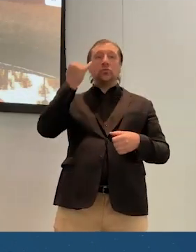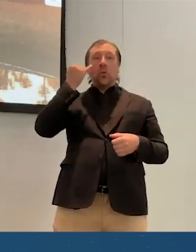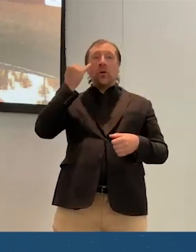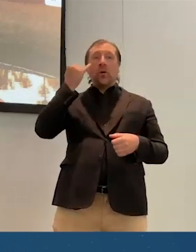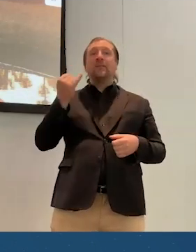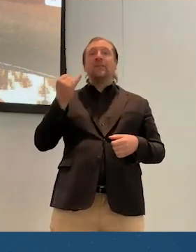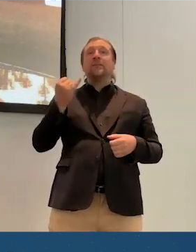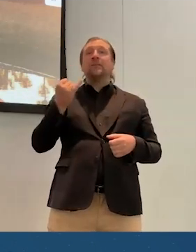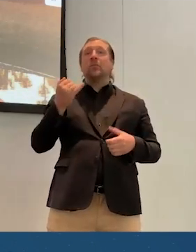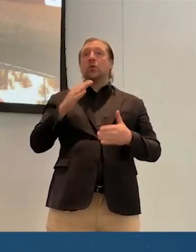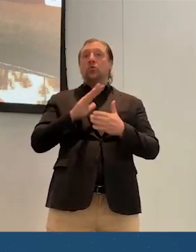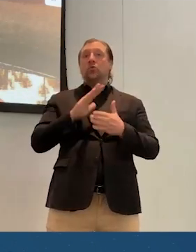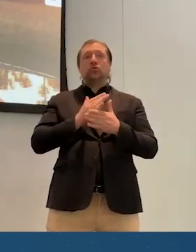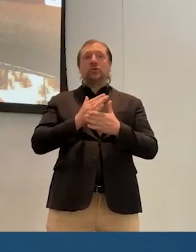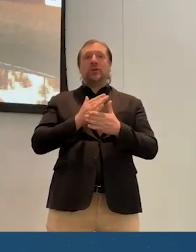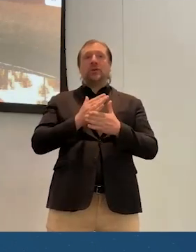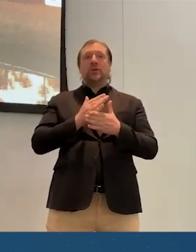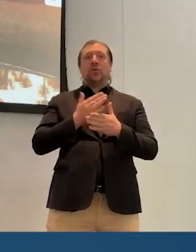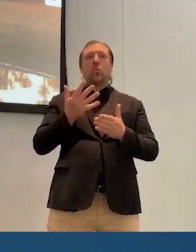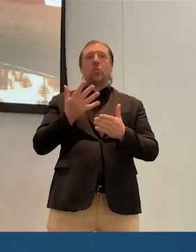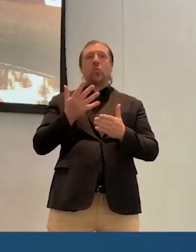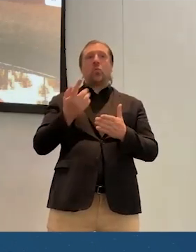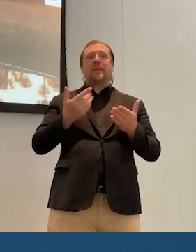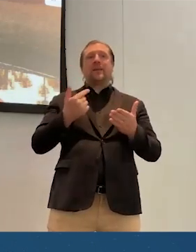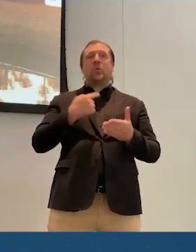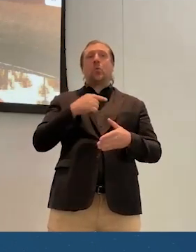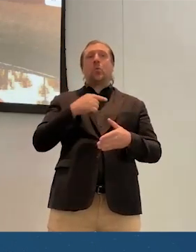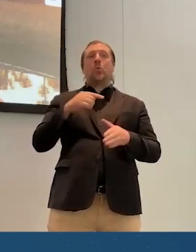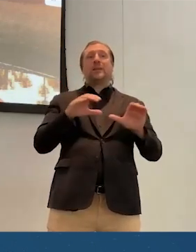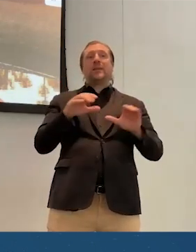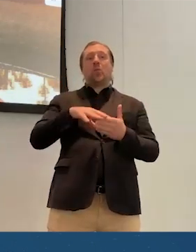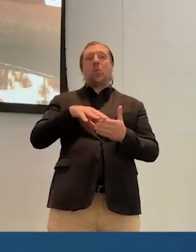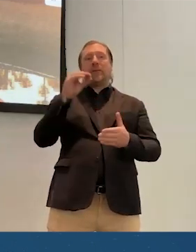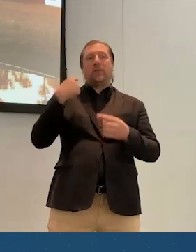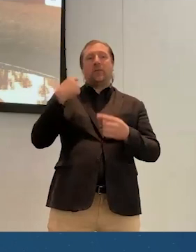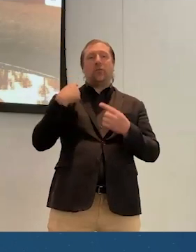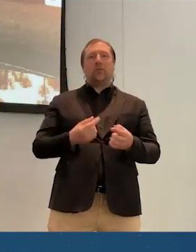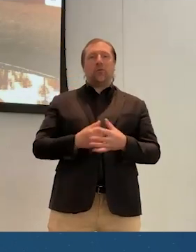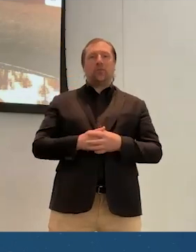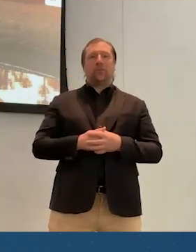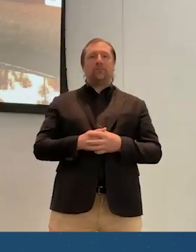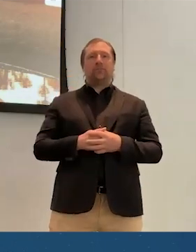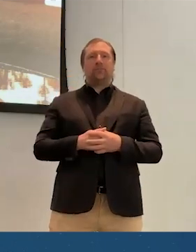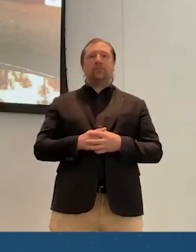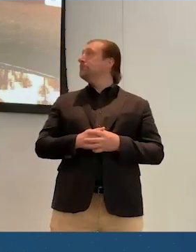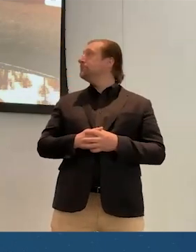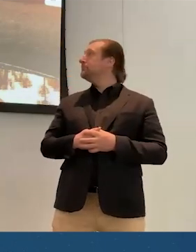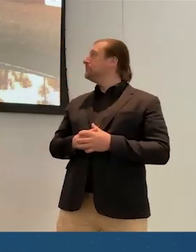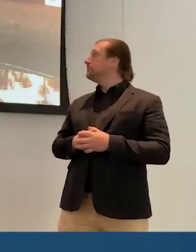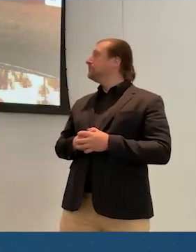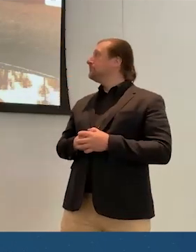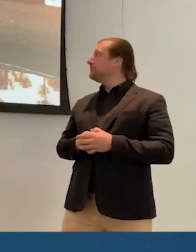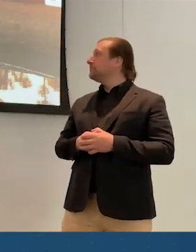and what we have learned in this. Before I dive into our walk, I'd like